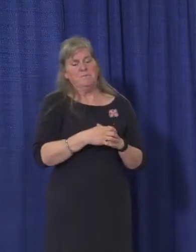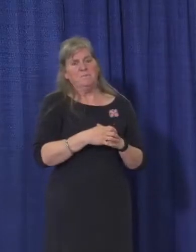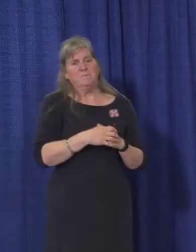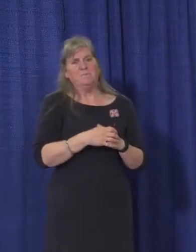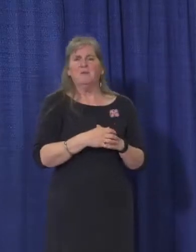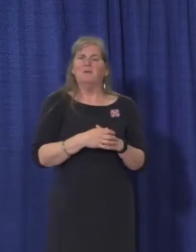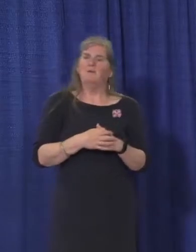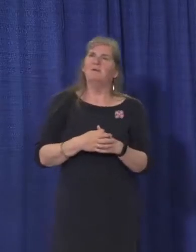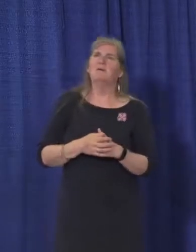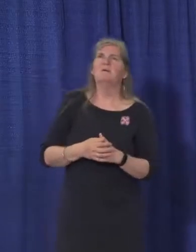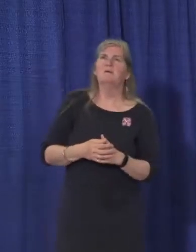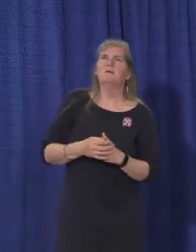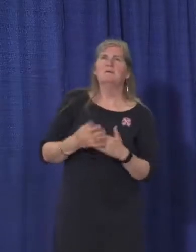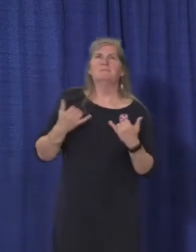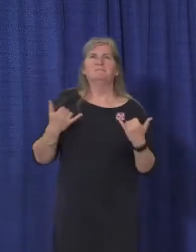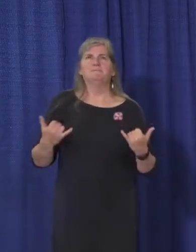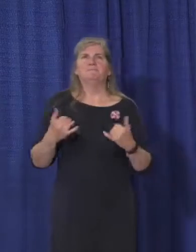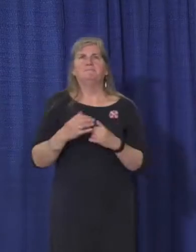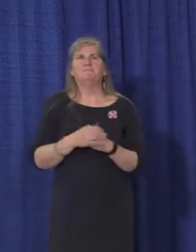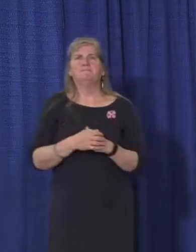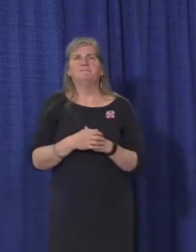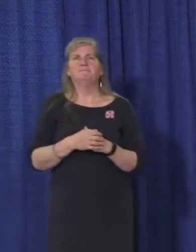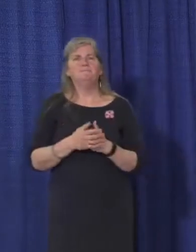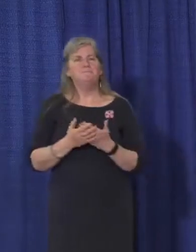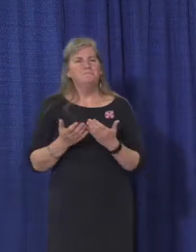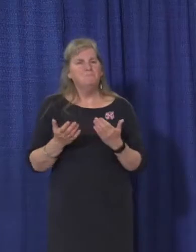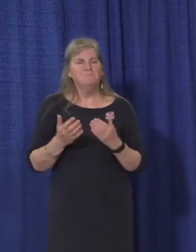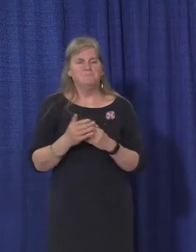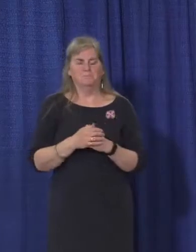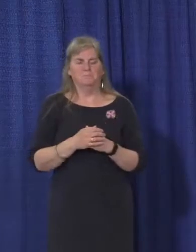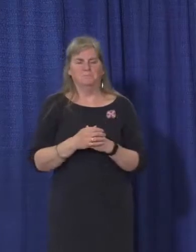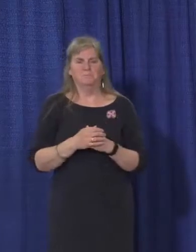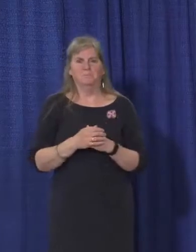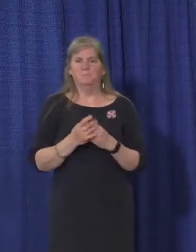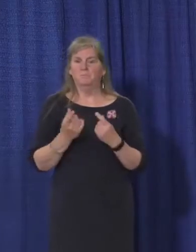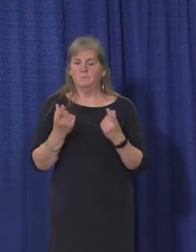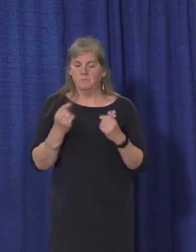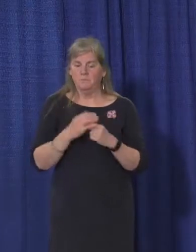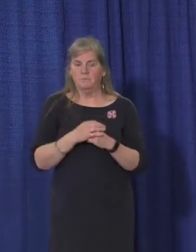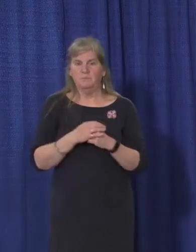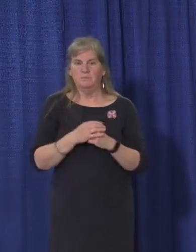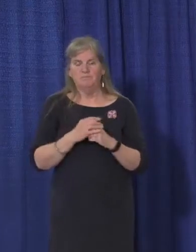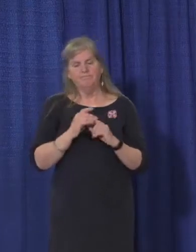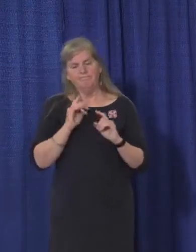What to do now? We want to continue to test as